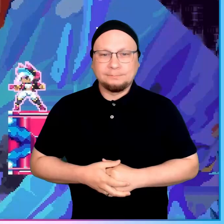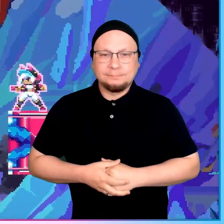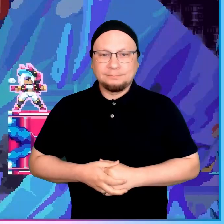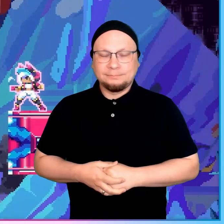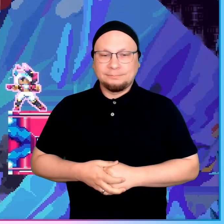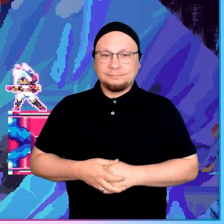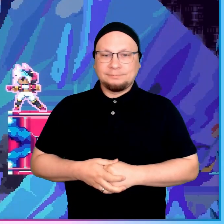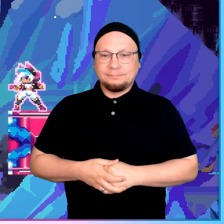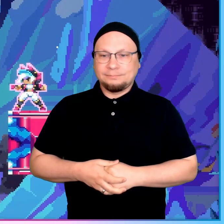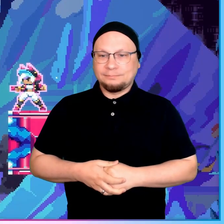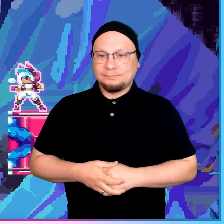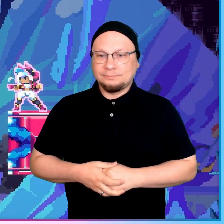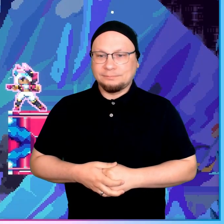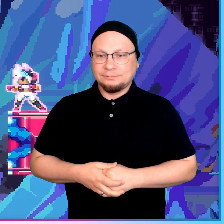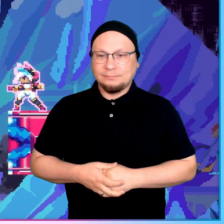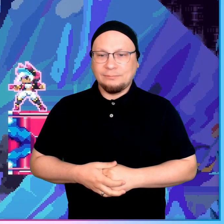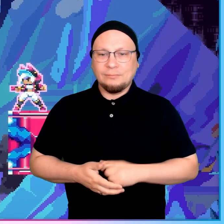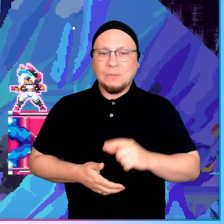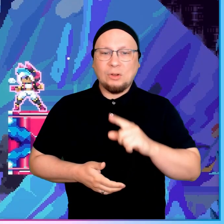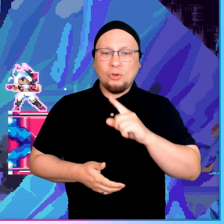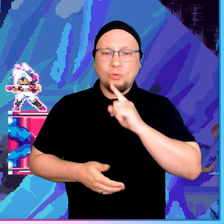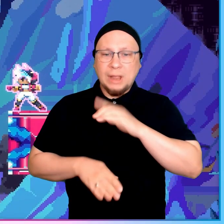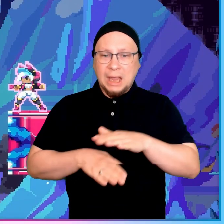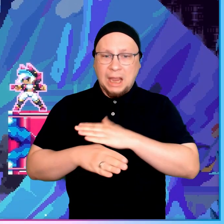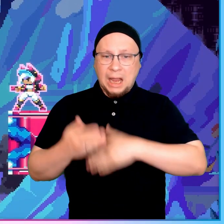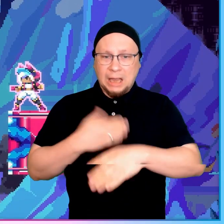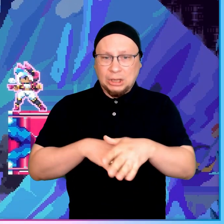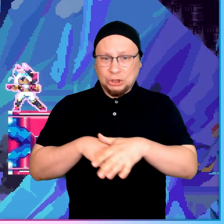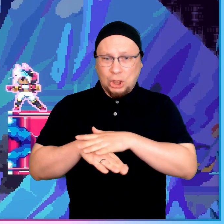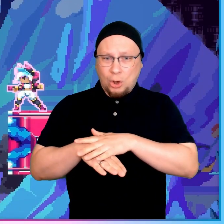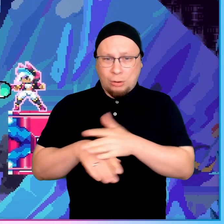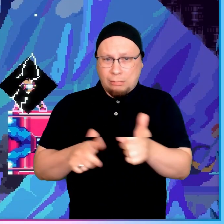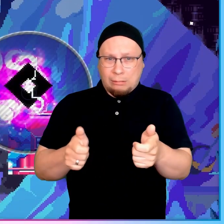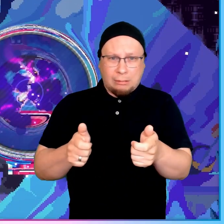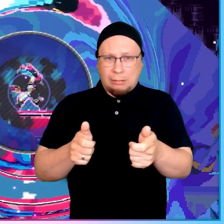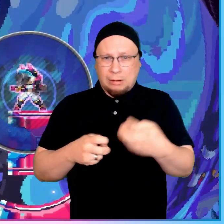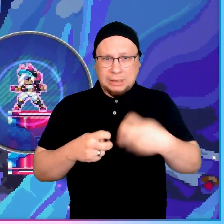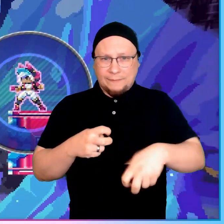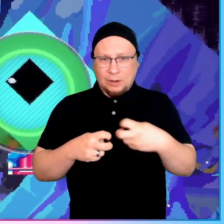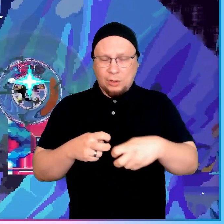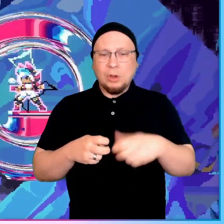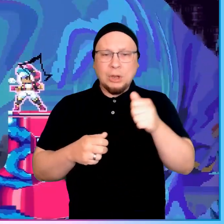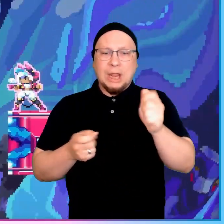If you need assistance with reflex mechanics, there will also be an option to adjust the timing required to correctly hit a parry,